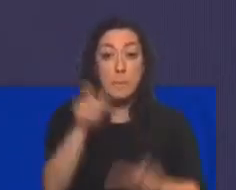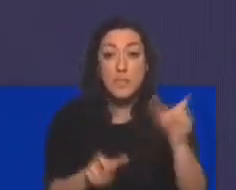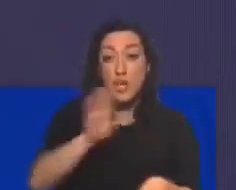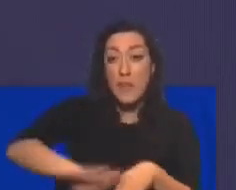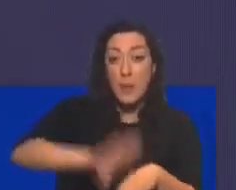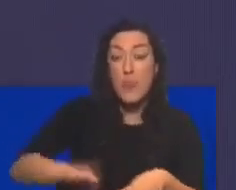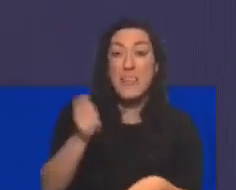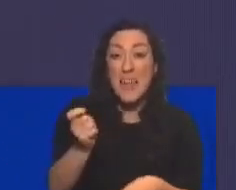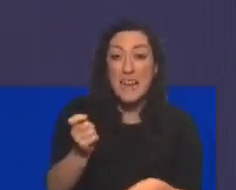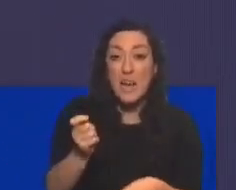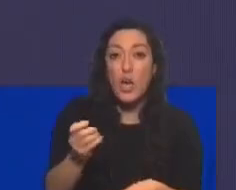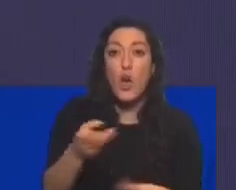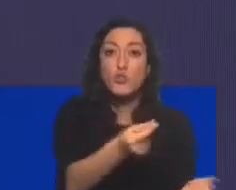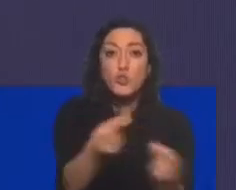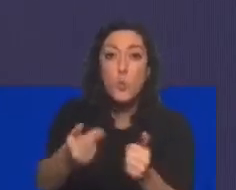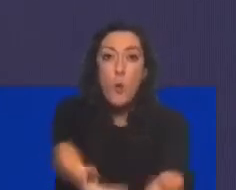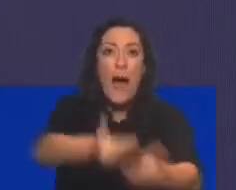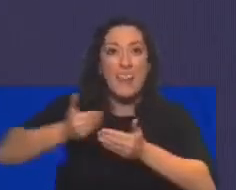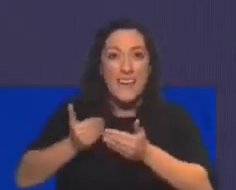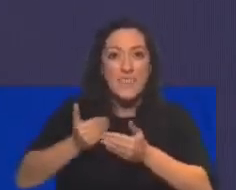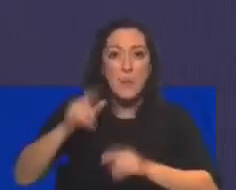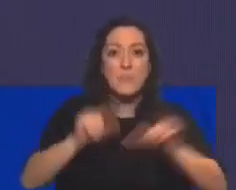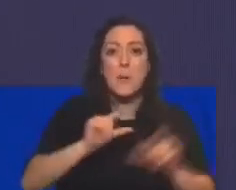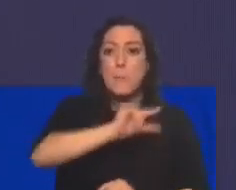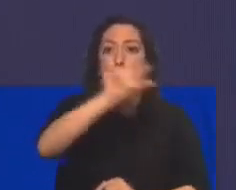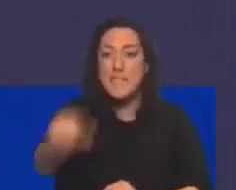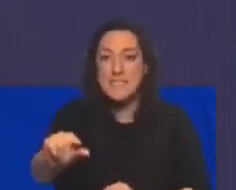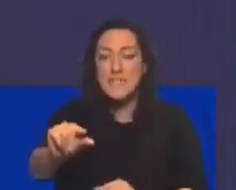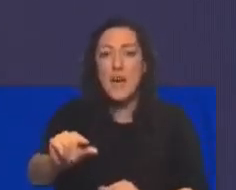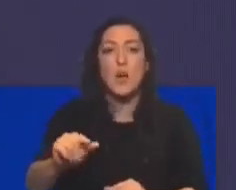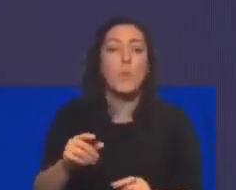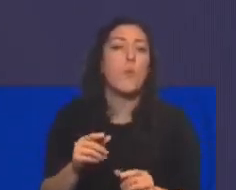advance consumption and those who lose are the ones who defer consumption. And that